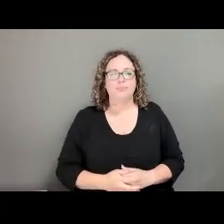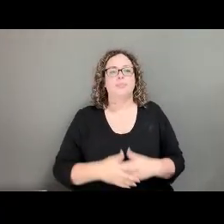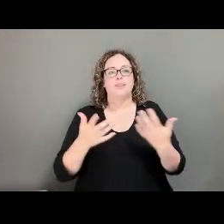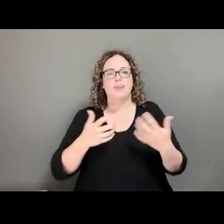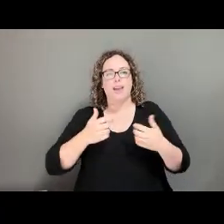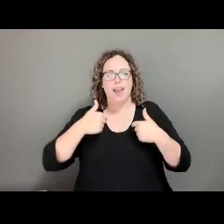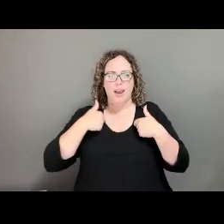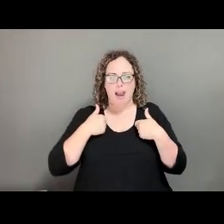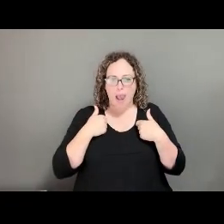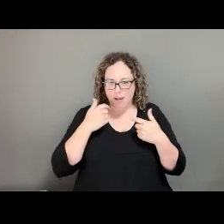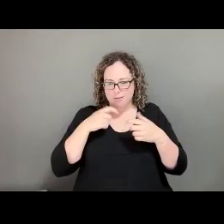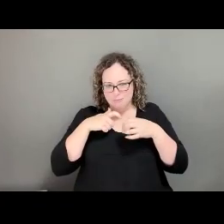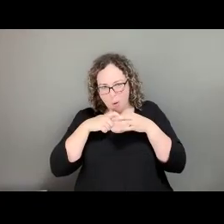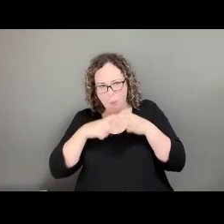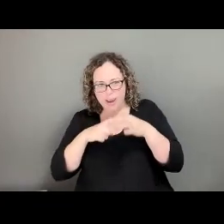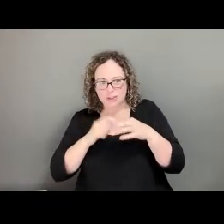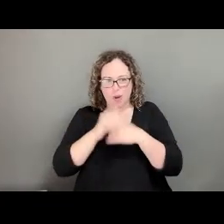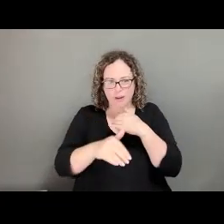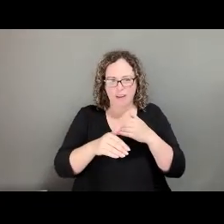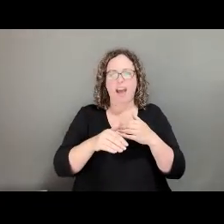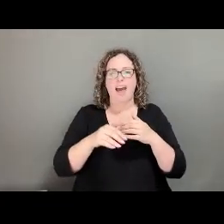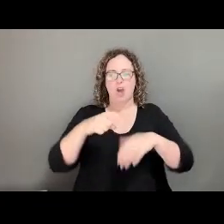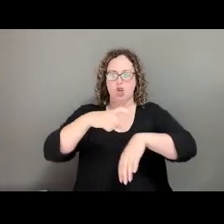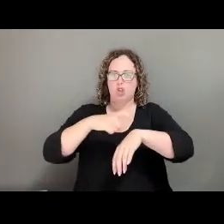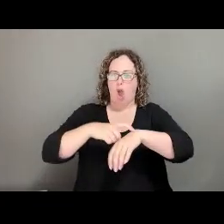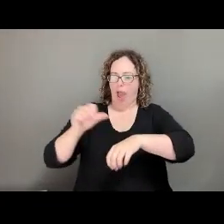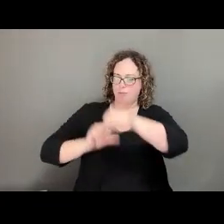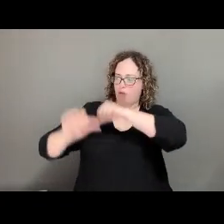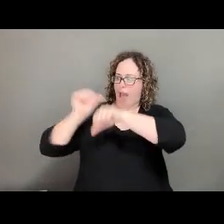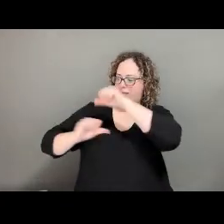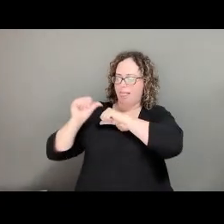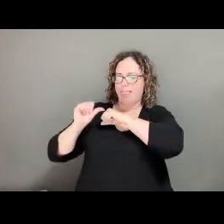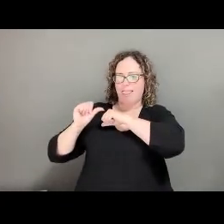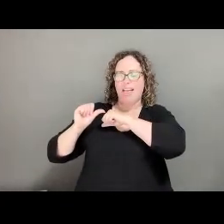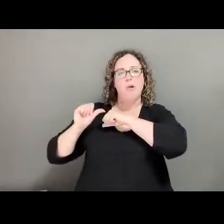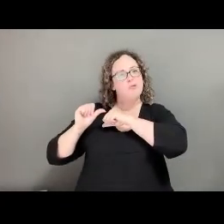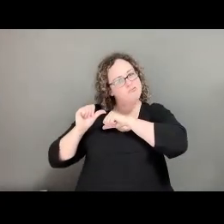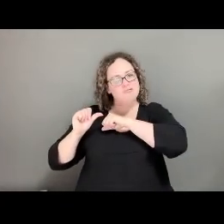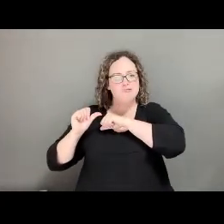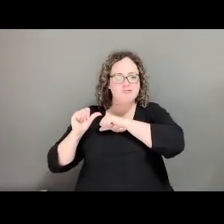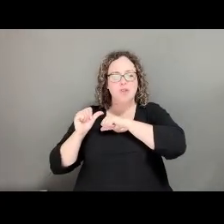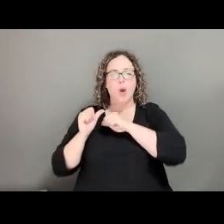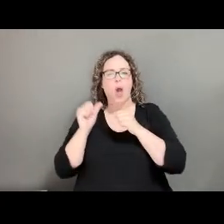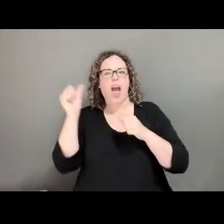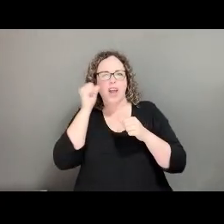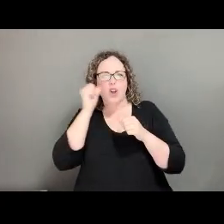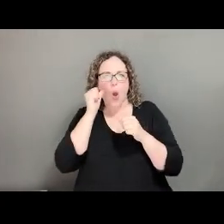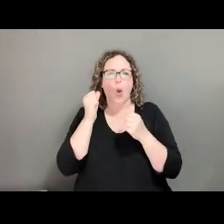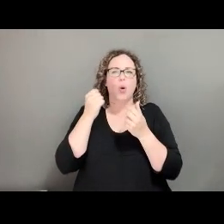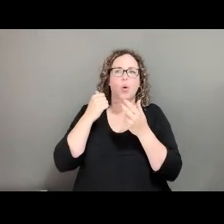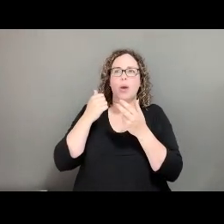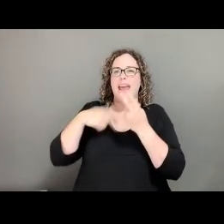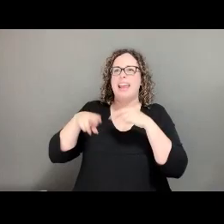I know that there are logical rules of time travel and paradoxes. That means that if something happens in the past, it will affect things in future.